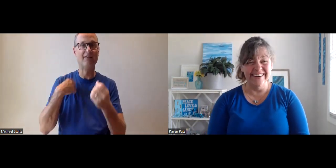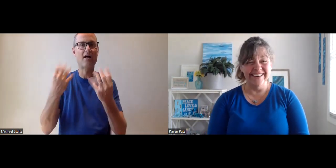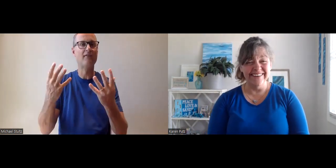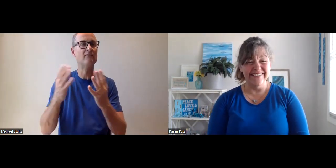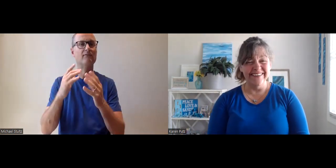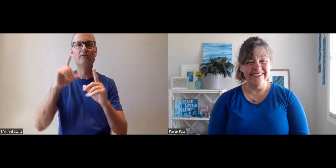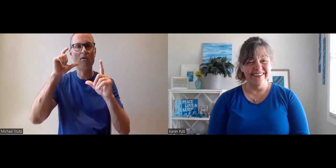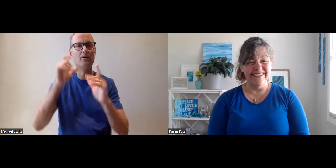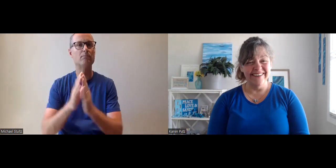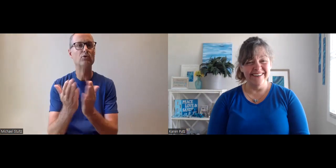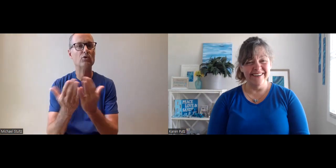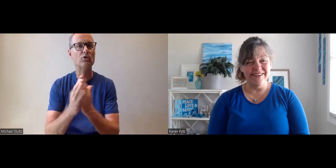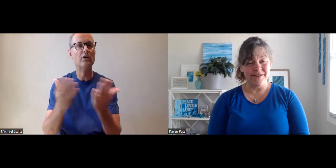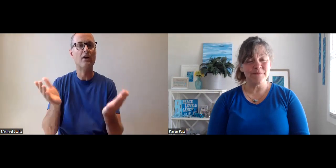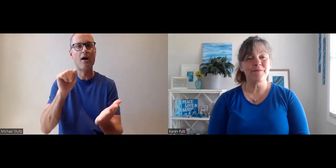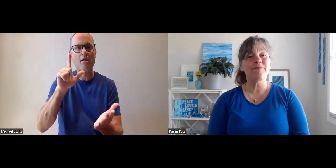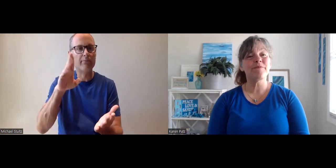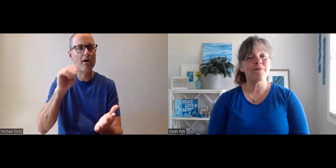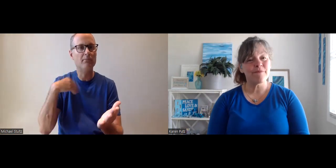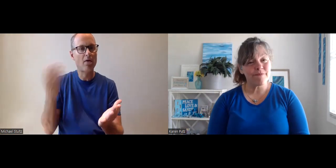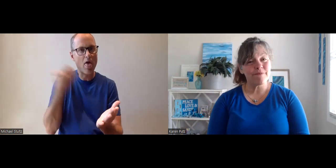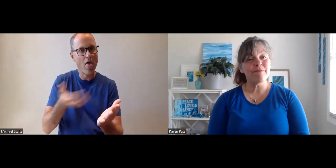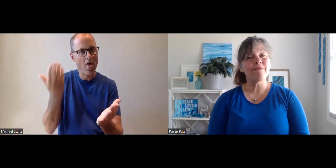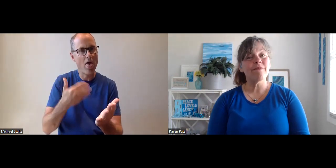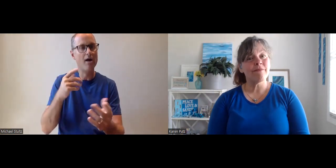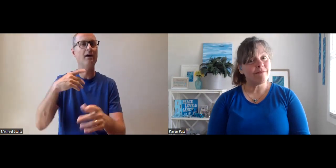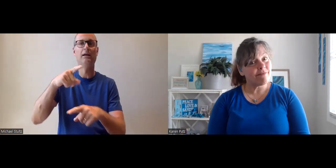So I would take a lot of like, you know, photos, albums at the library.